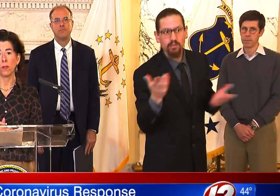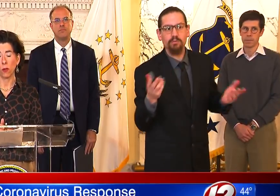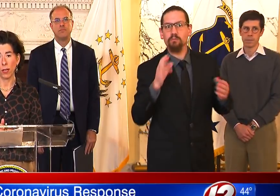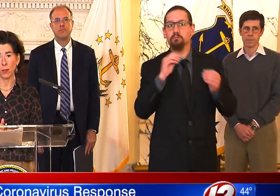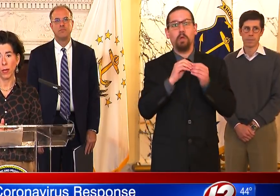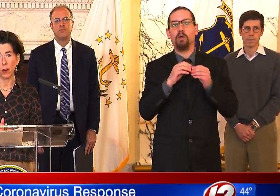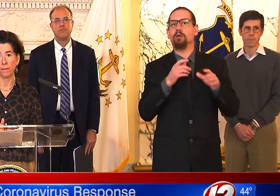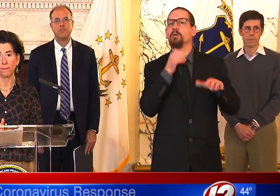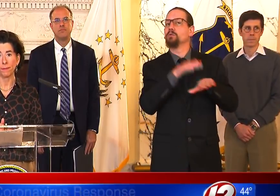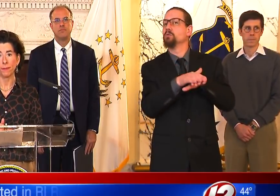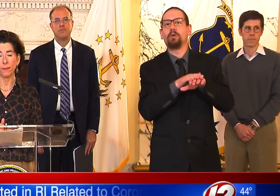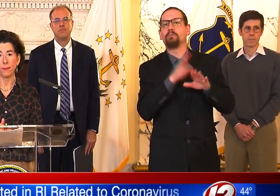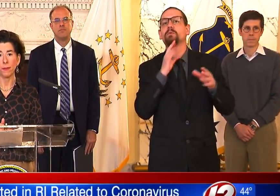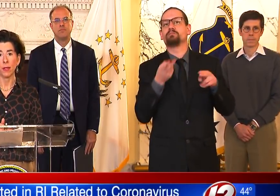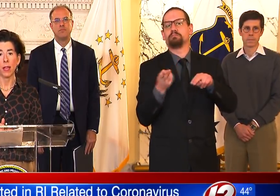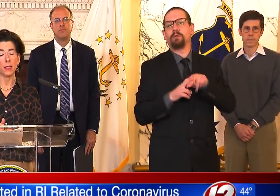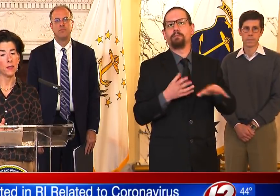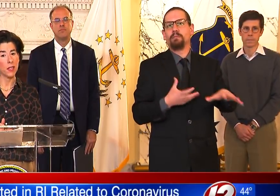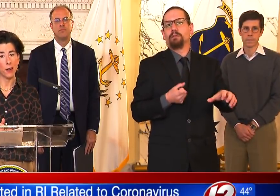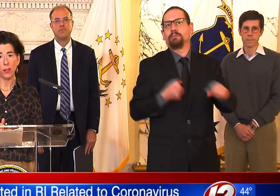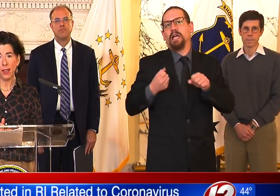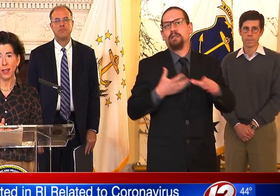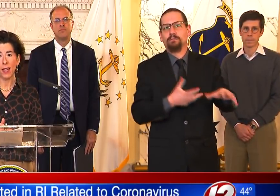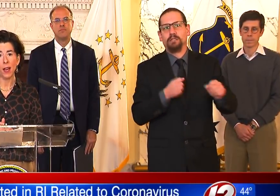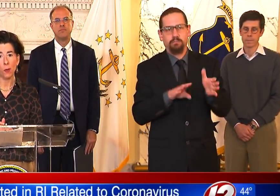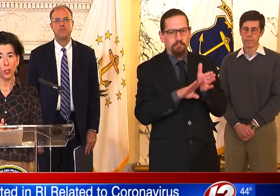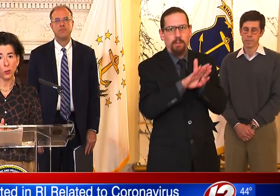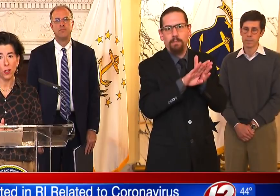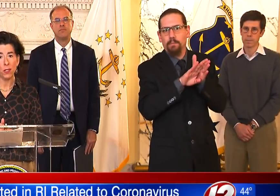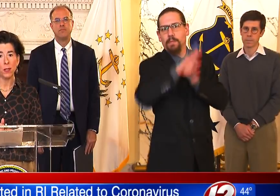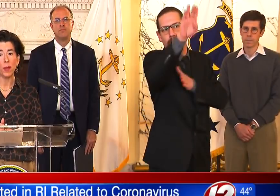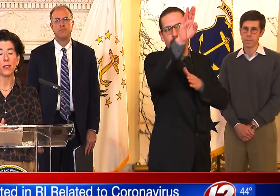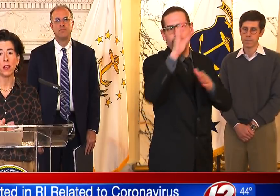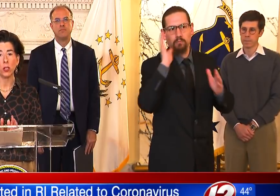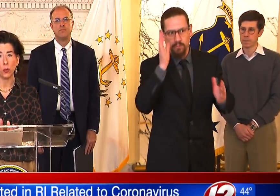FOR. IT IS GOING TO GET WORSE